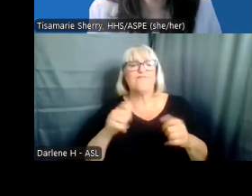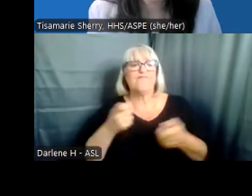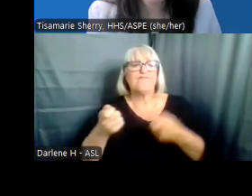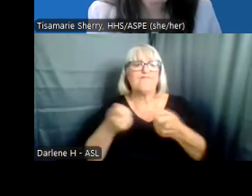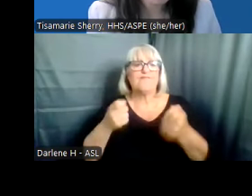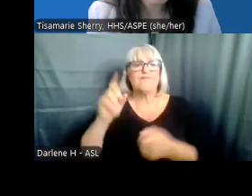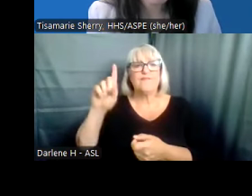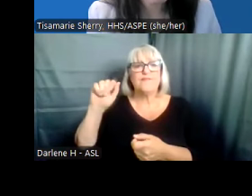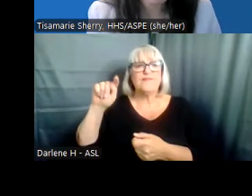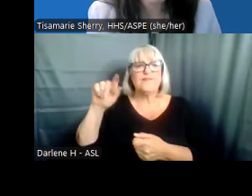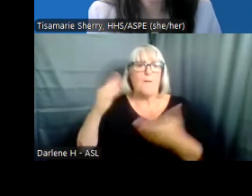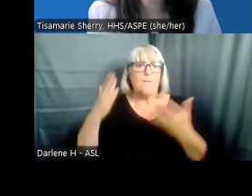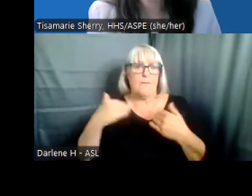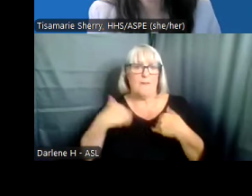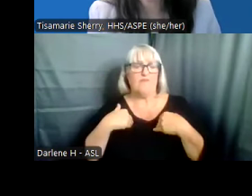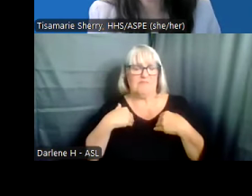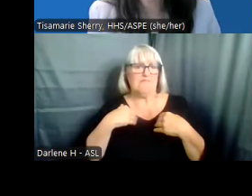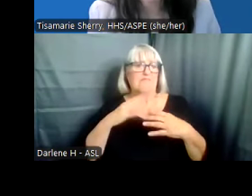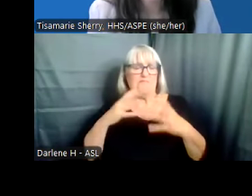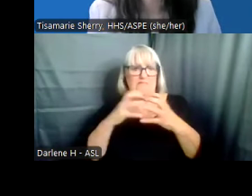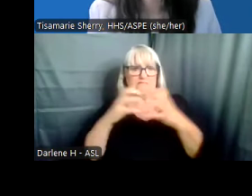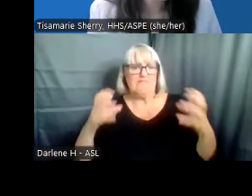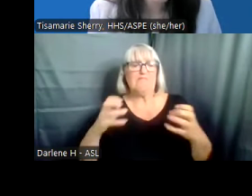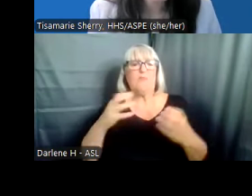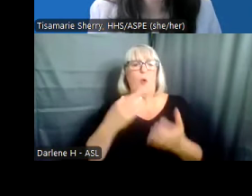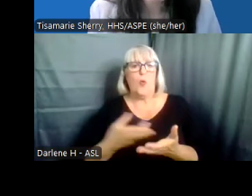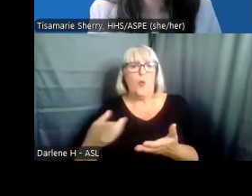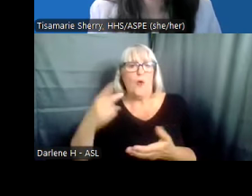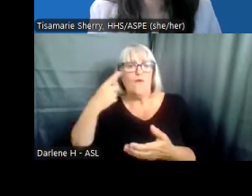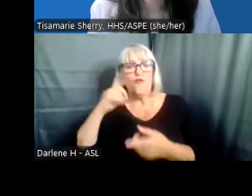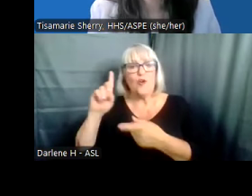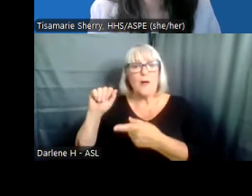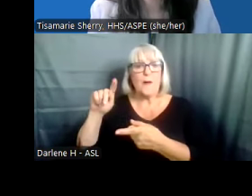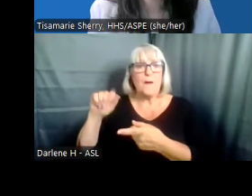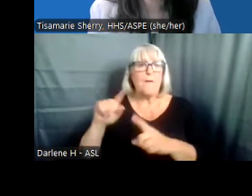resource for data on the HCBS workforce, but these data have not been analyzed fully